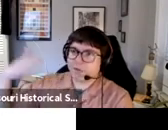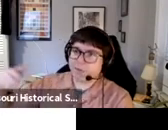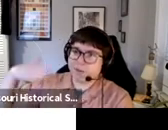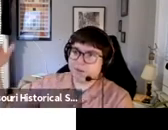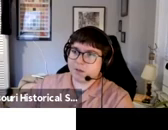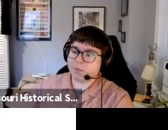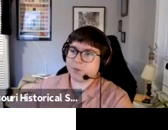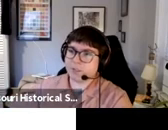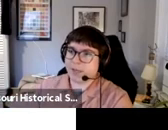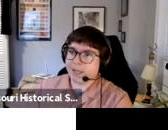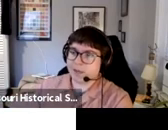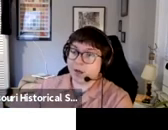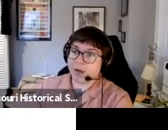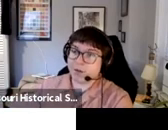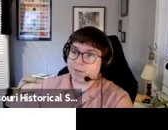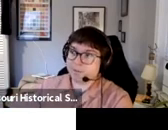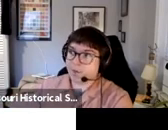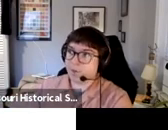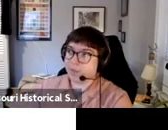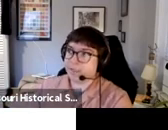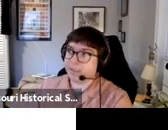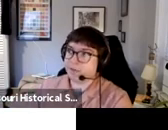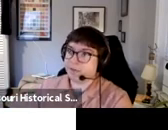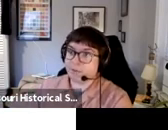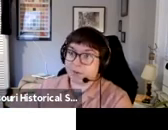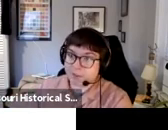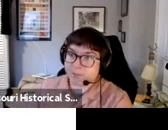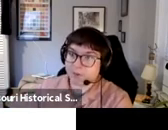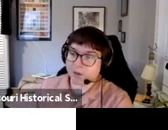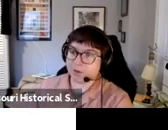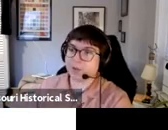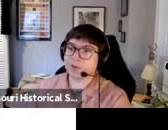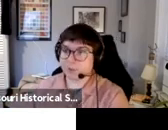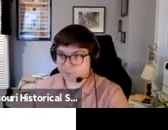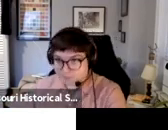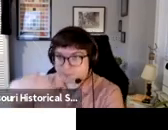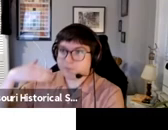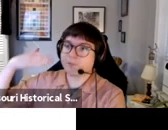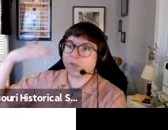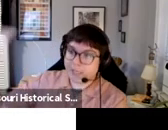encourage, you'll hear about the Tanaka brothers. And they are